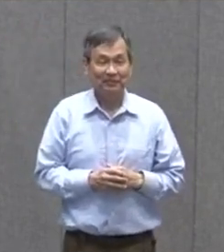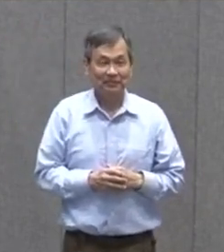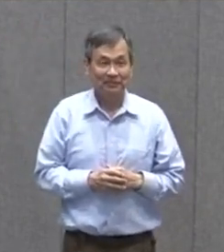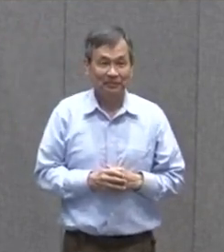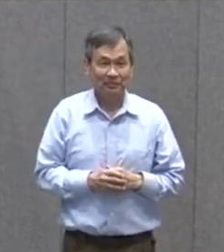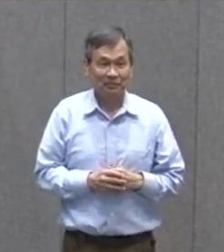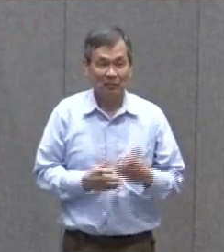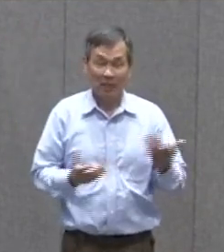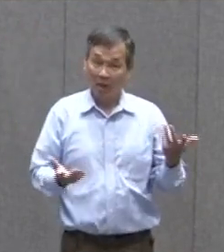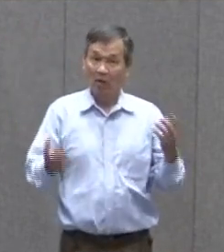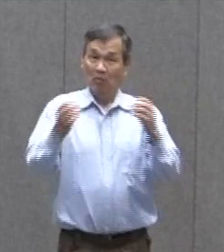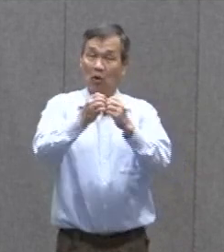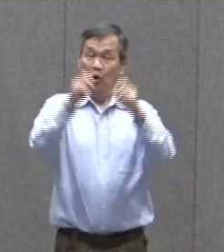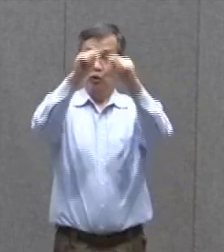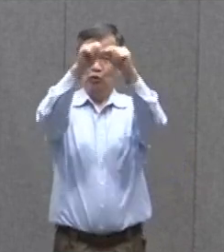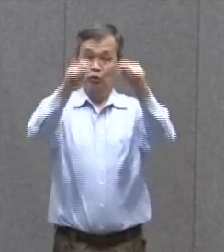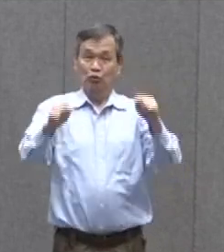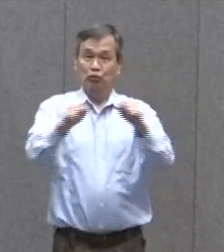More triangles. Count these with me.